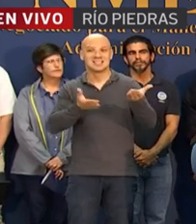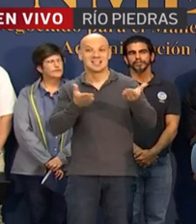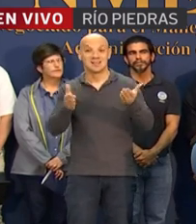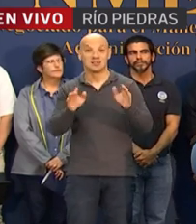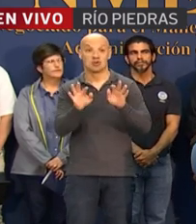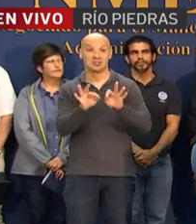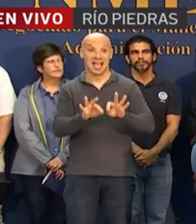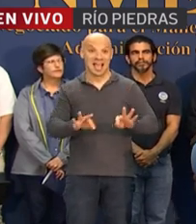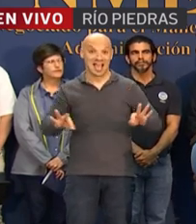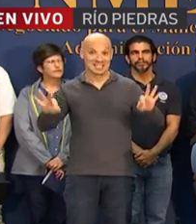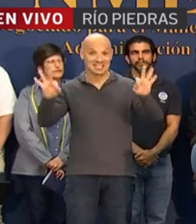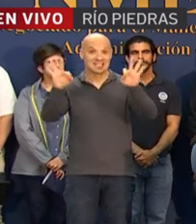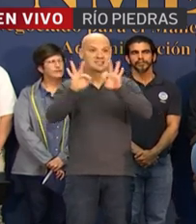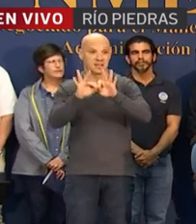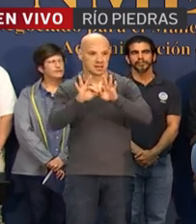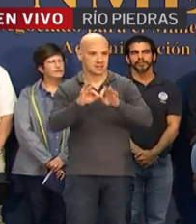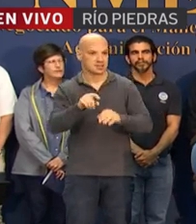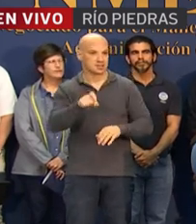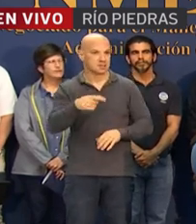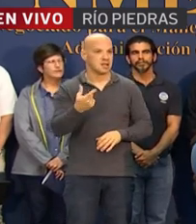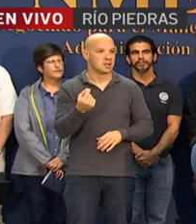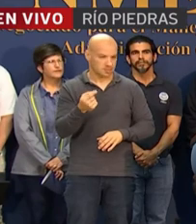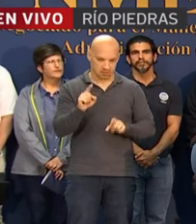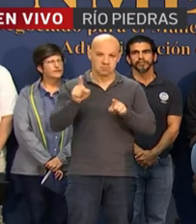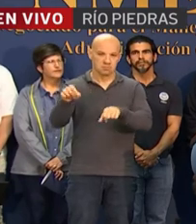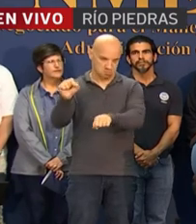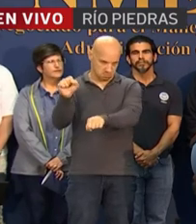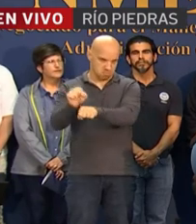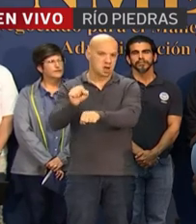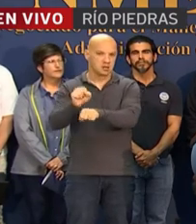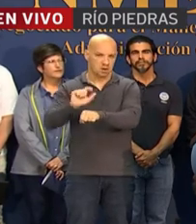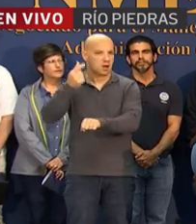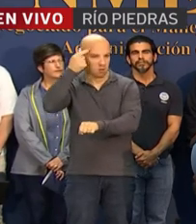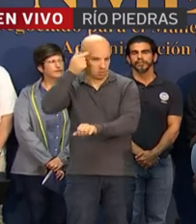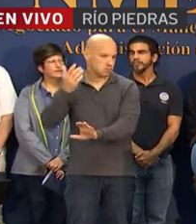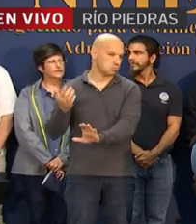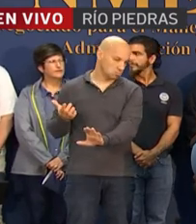MAÑANA LOS SERVIDORES